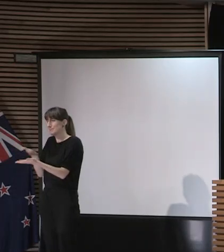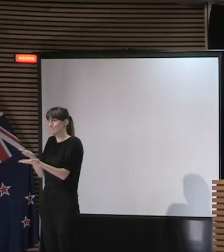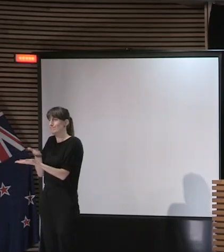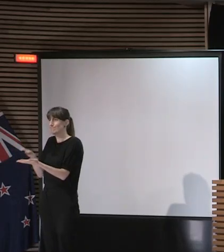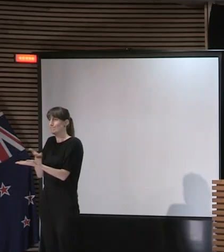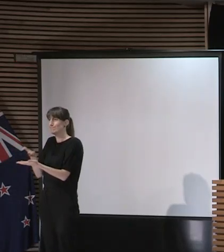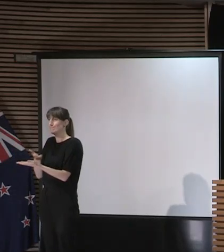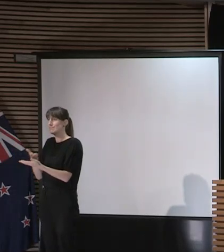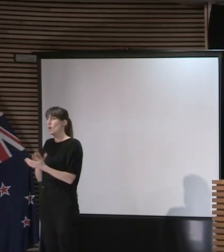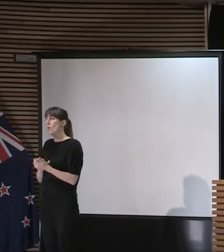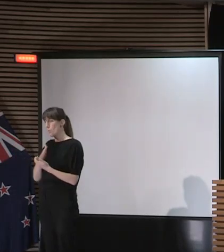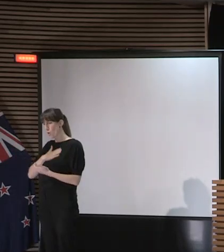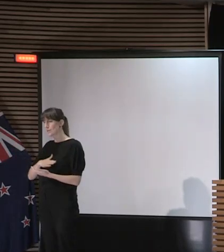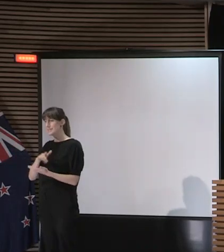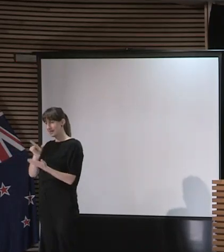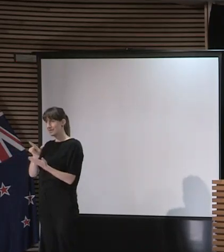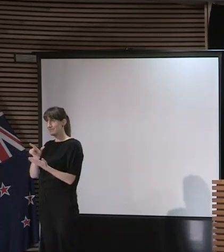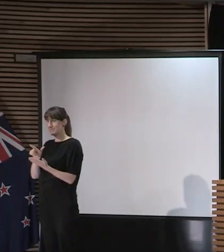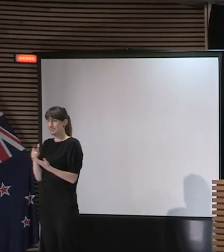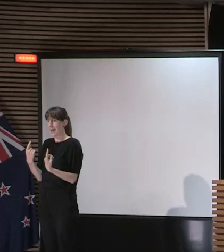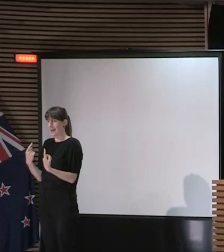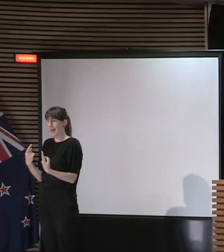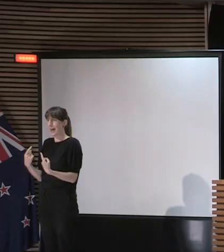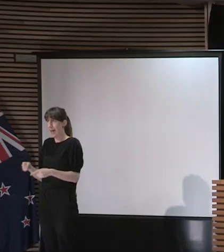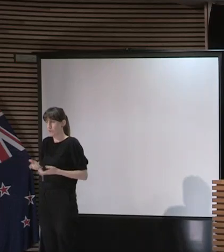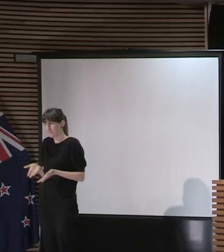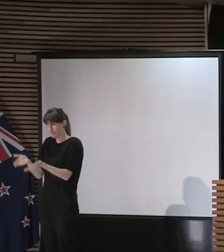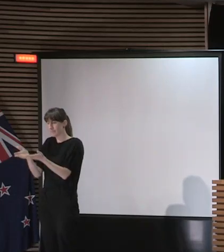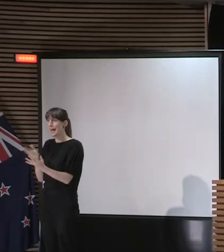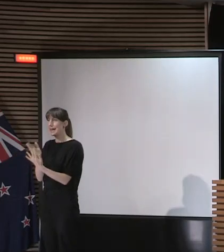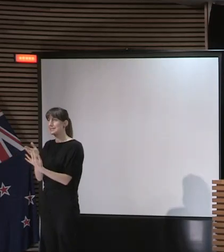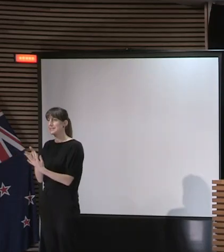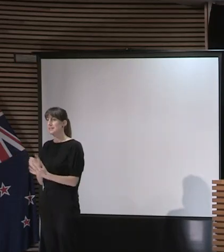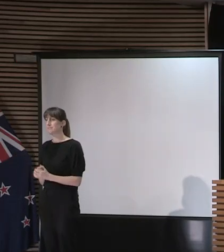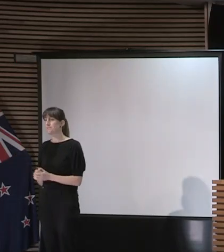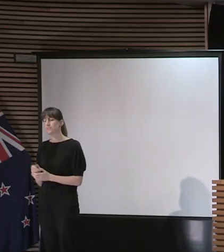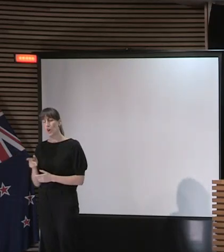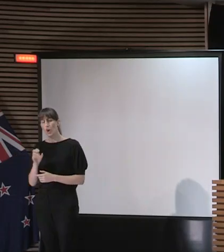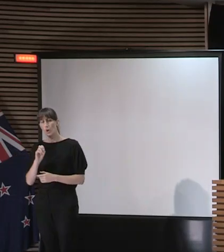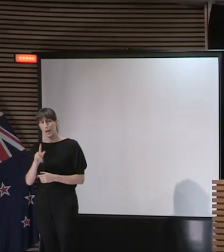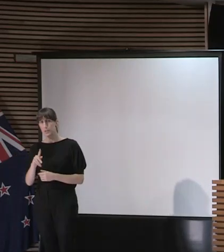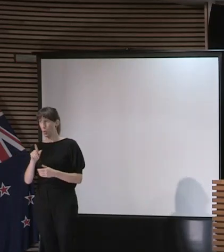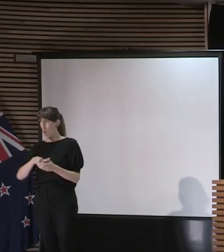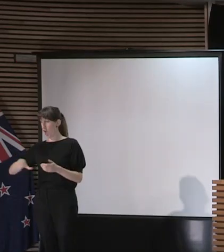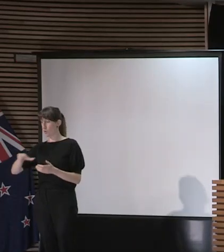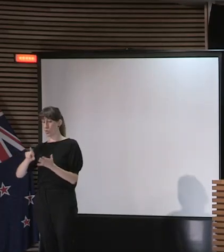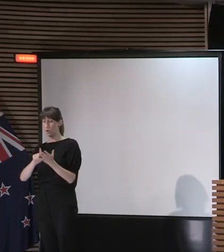alongside those administering the licensing and police to make sure that we're not impeding what are legal access rights and that we have given